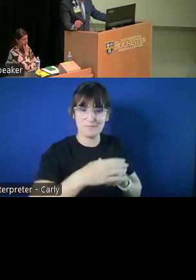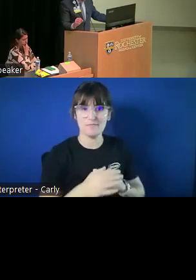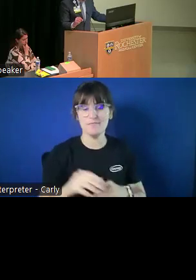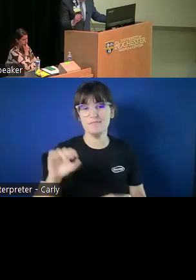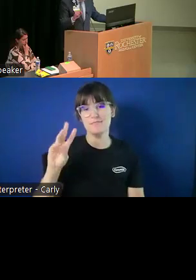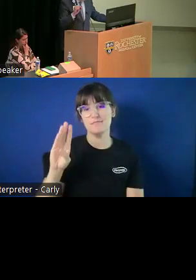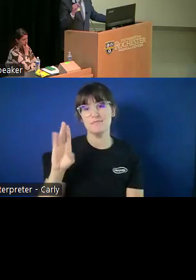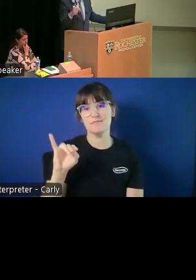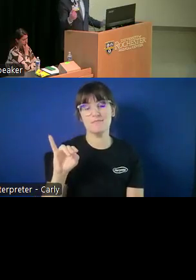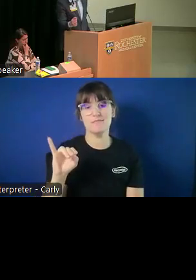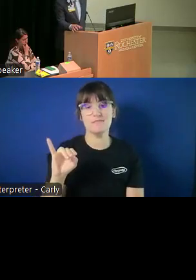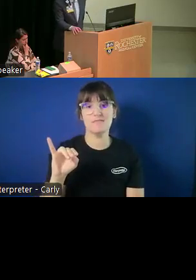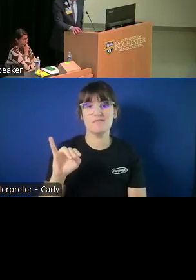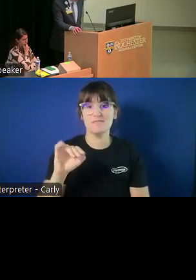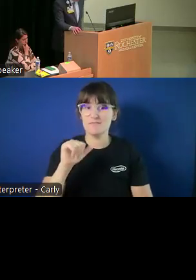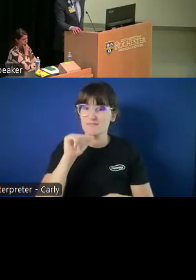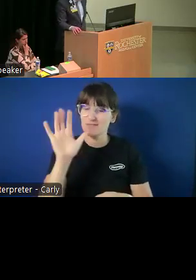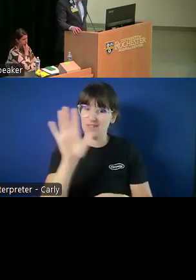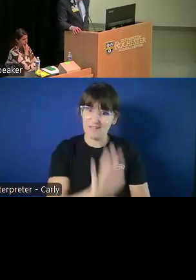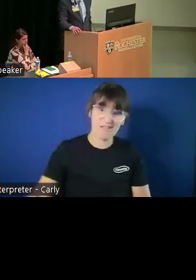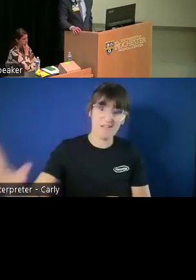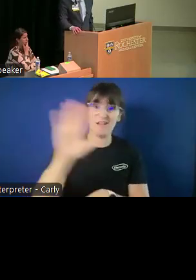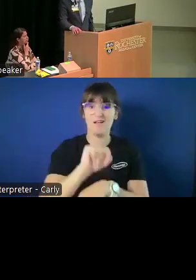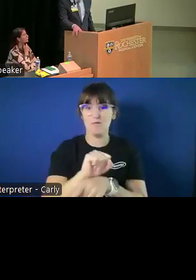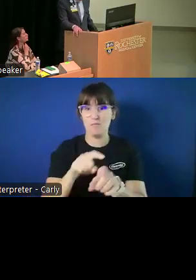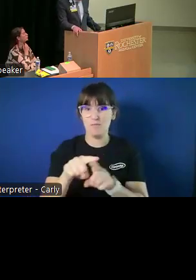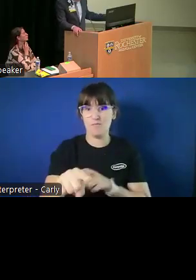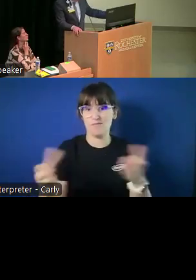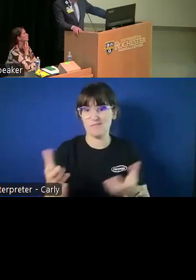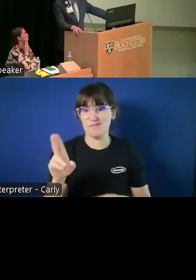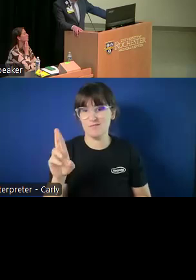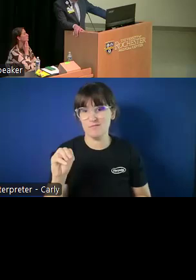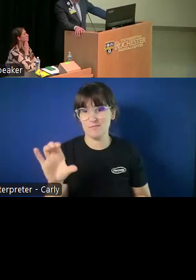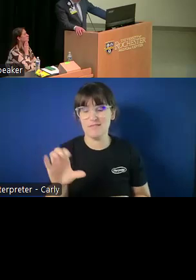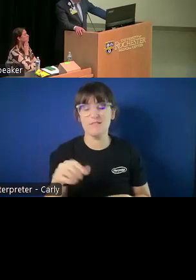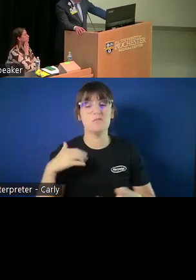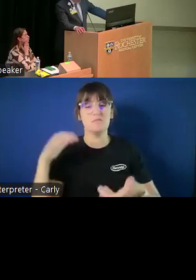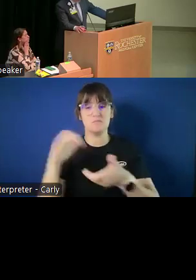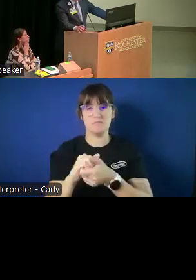not delivered across the entire workforce at URMC uh we have partnered with Kathy Gluchi and human